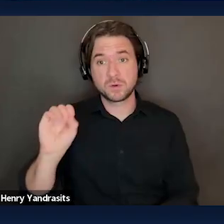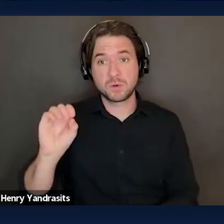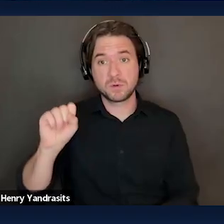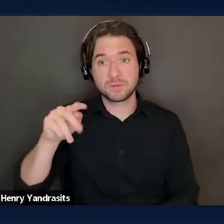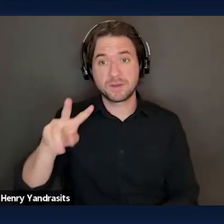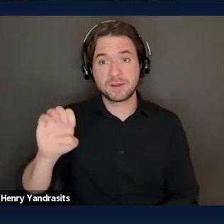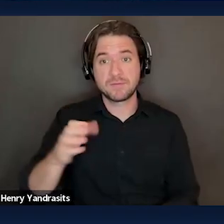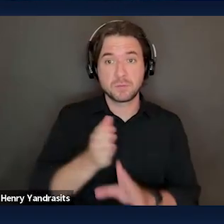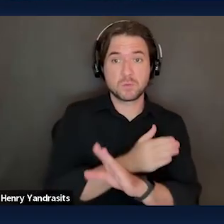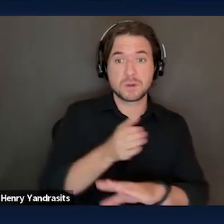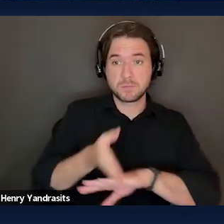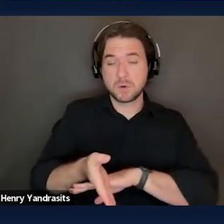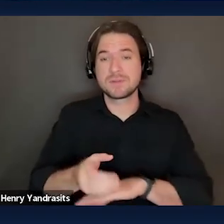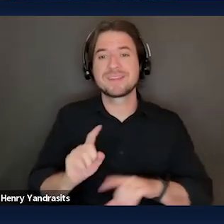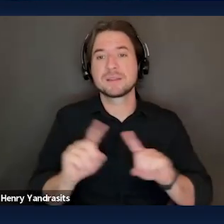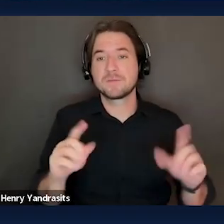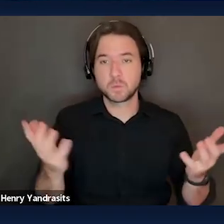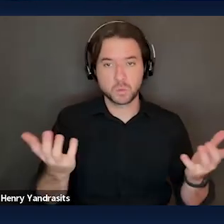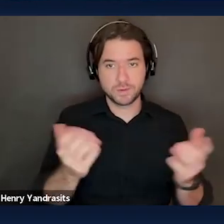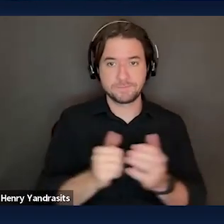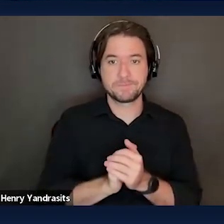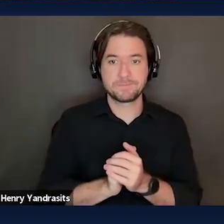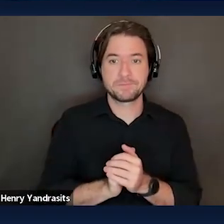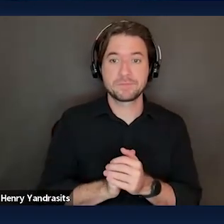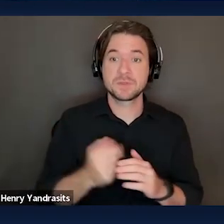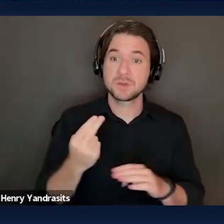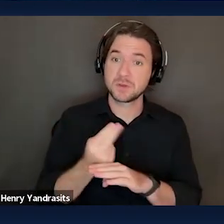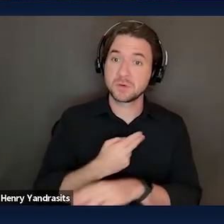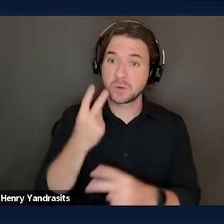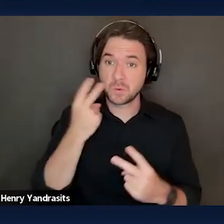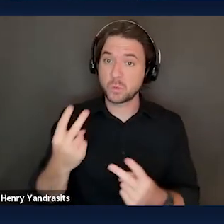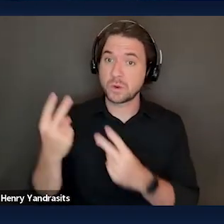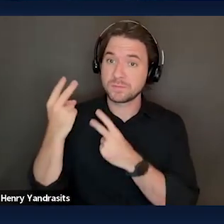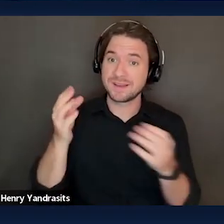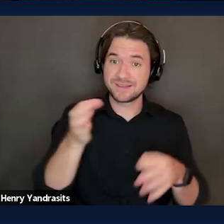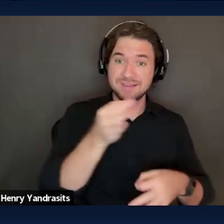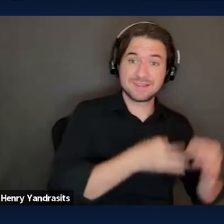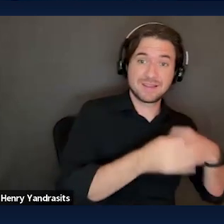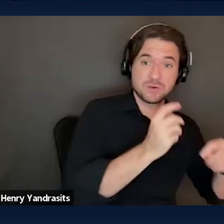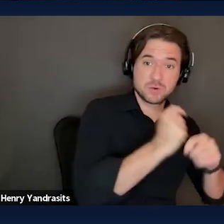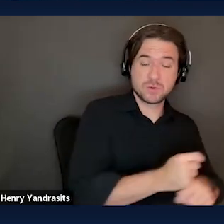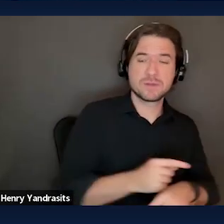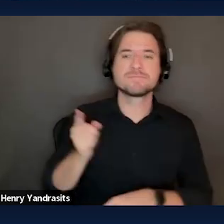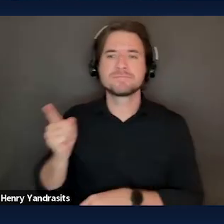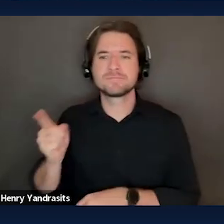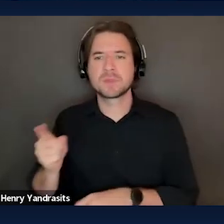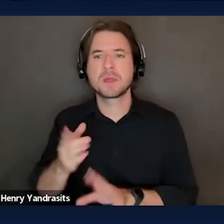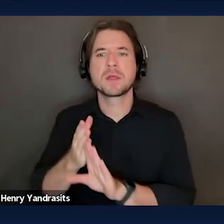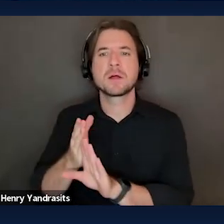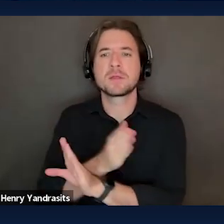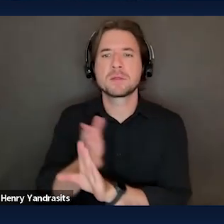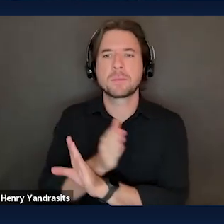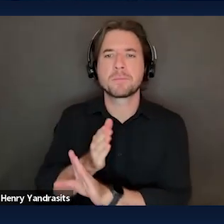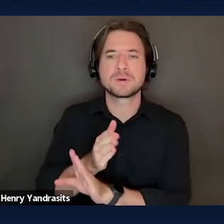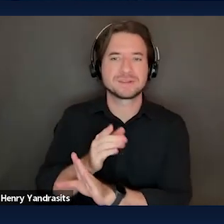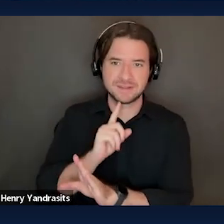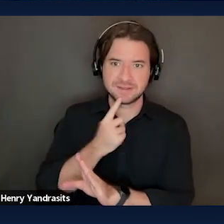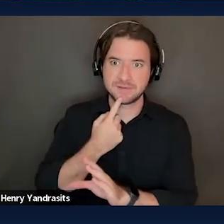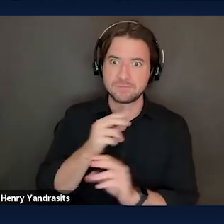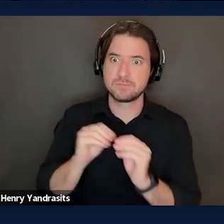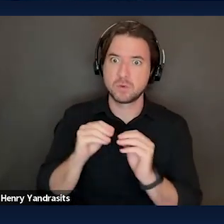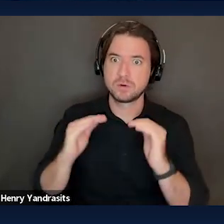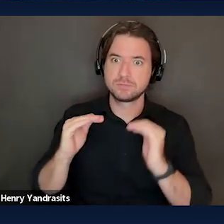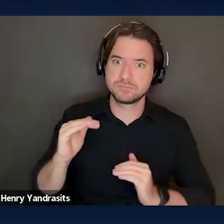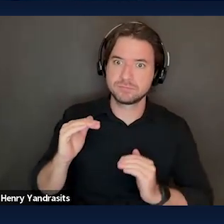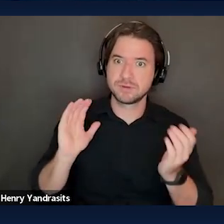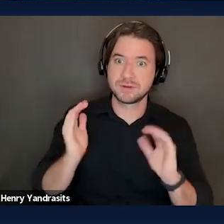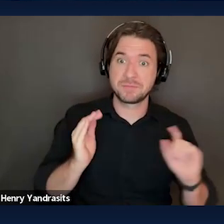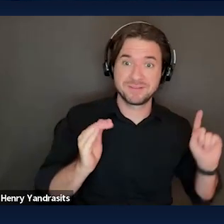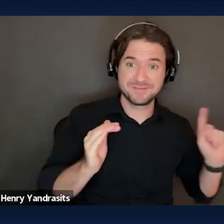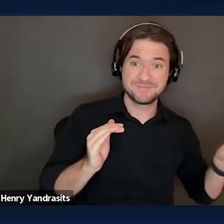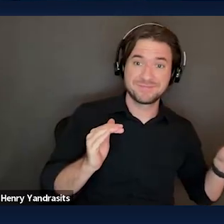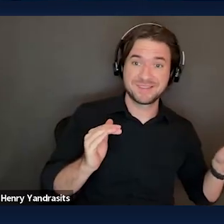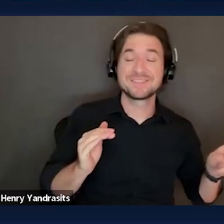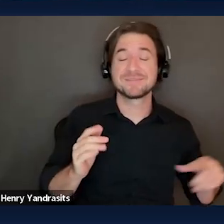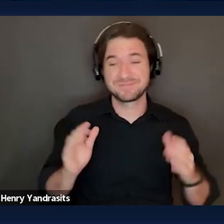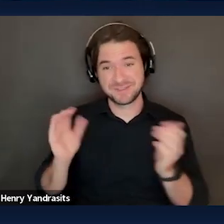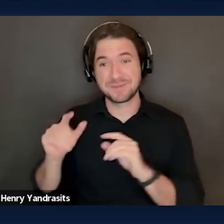The only difference is that. In using the retrospective pre-post, those pre… means are significantly lower than what they were in the post.